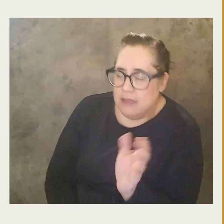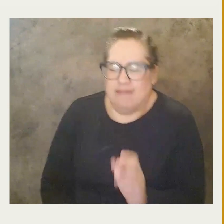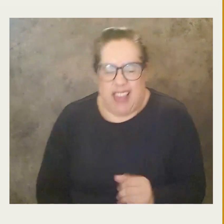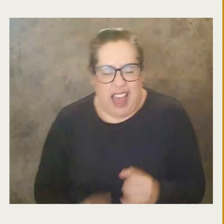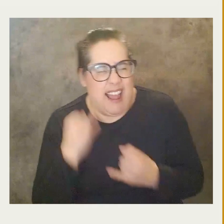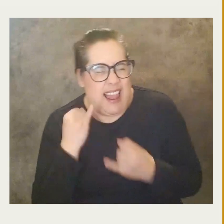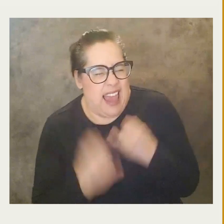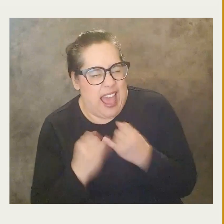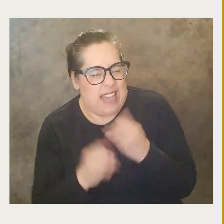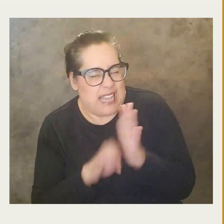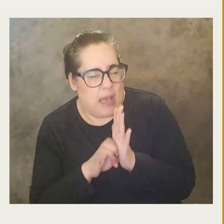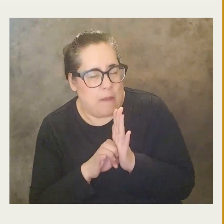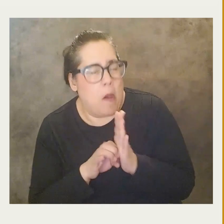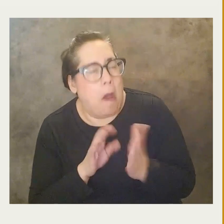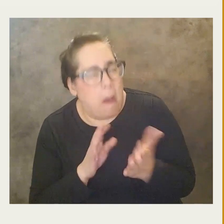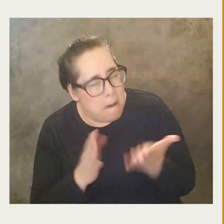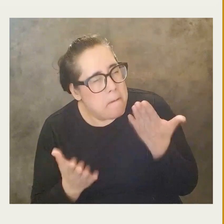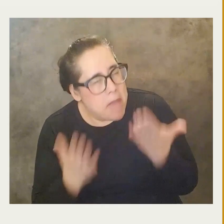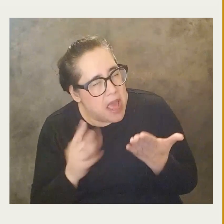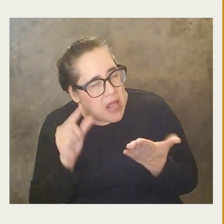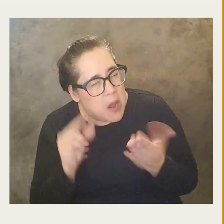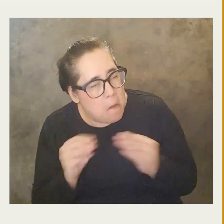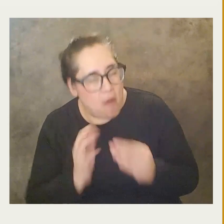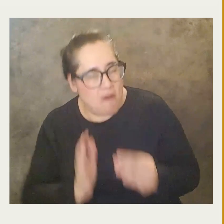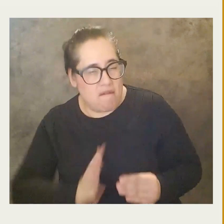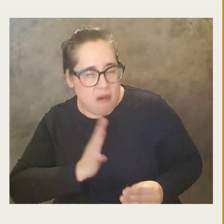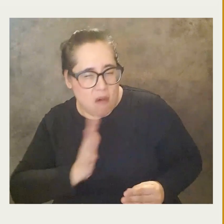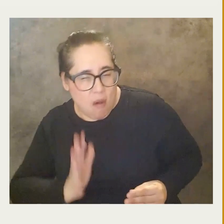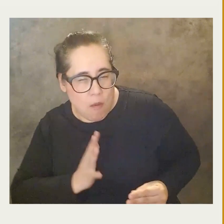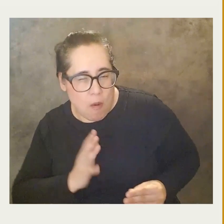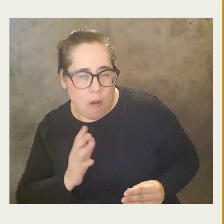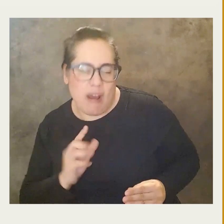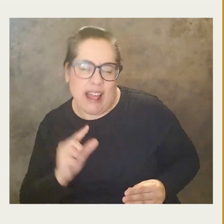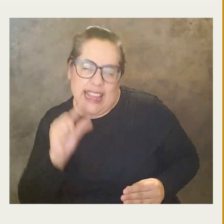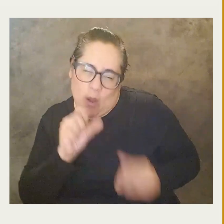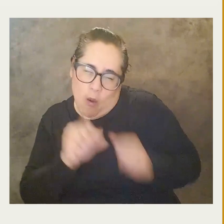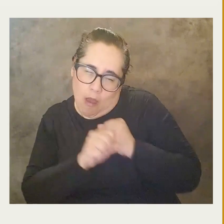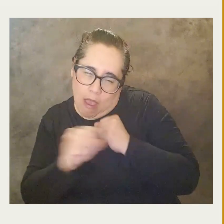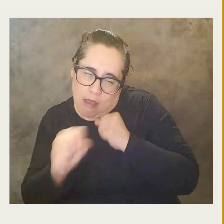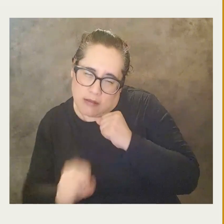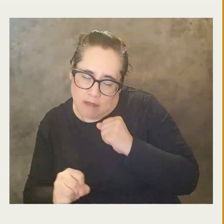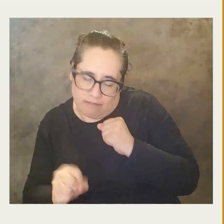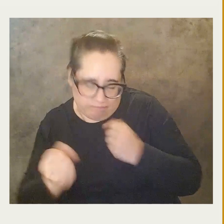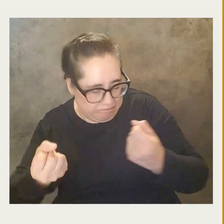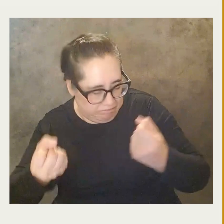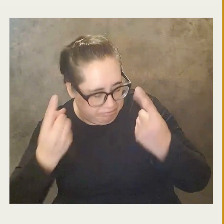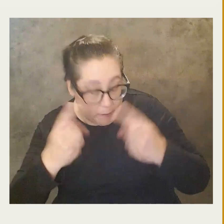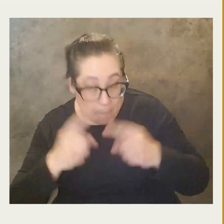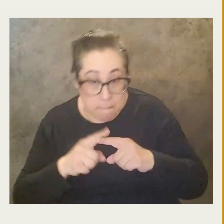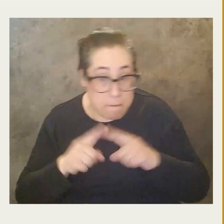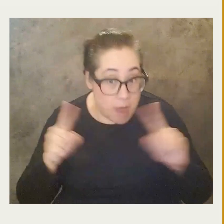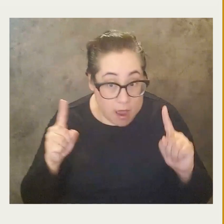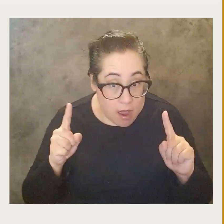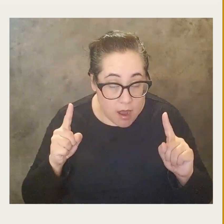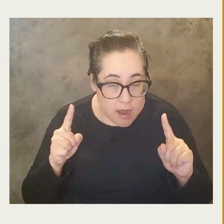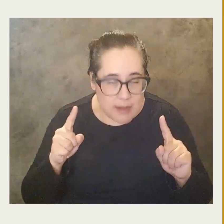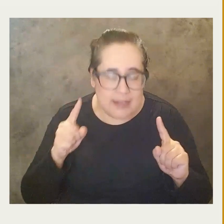The final example may sound more formal or even ... exaggerated, but it demonstrates an ...